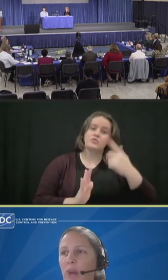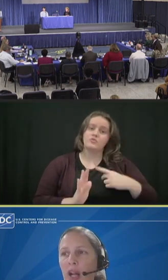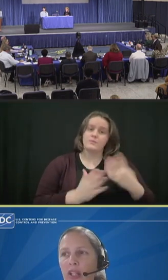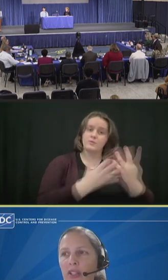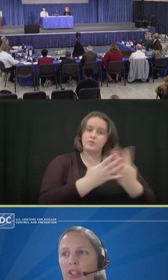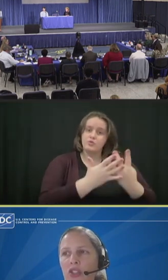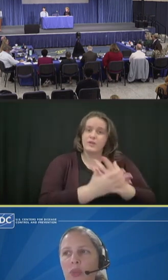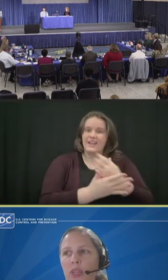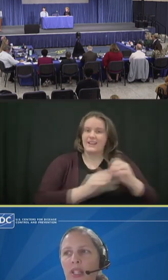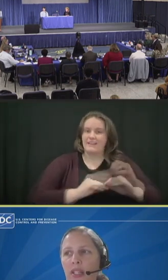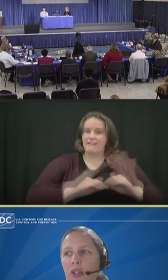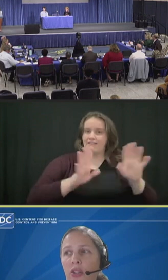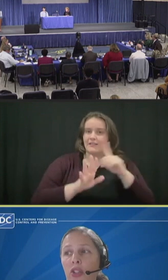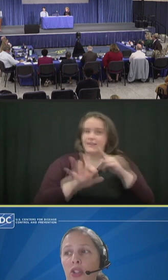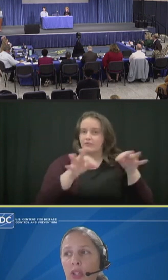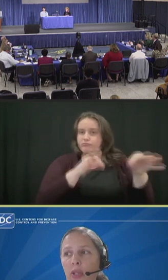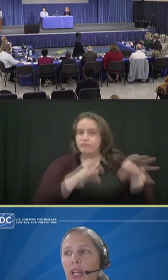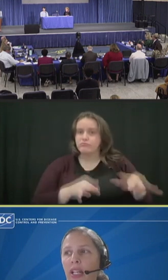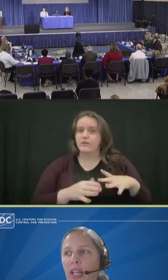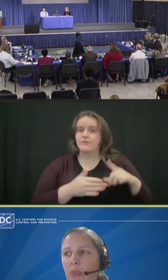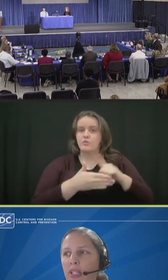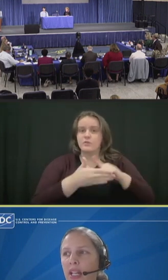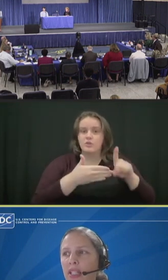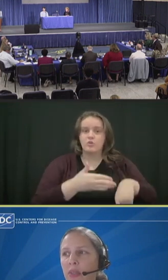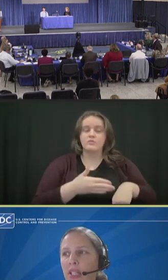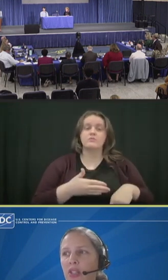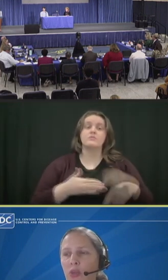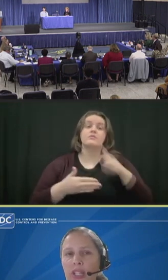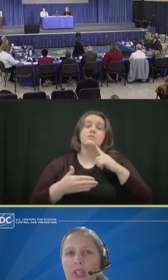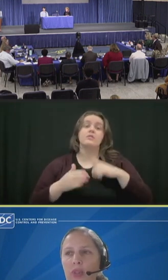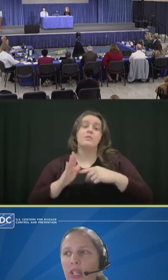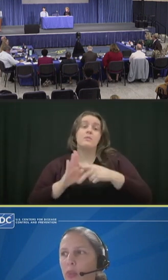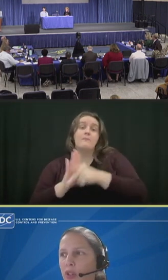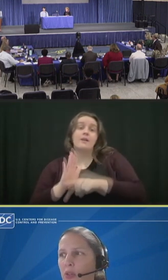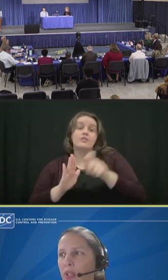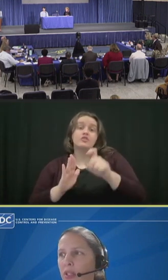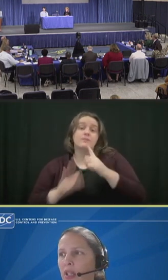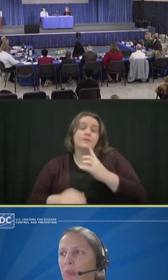Policies should be considered to streamline hepatitis B screening reimbursement by